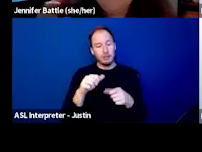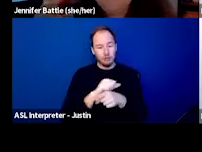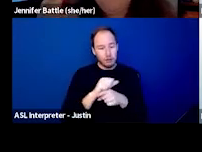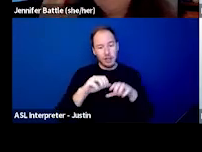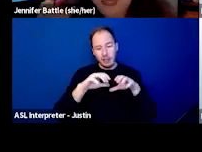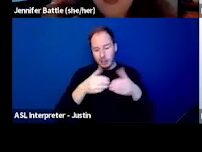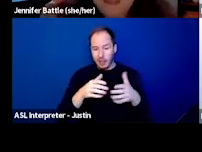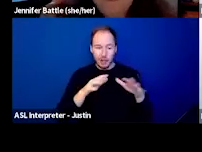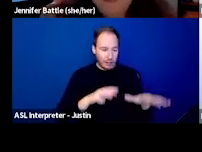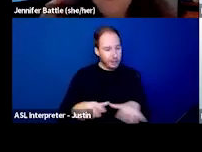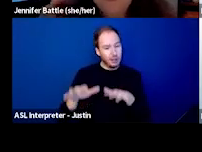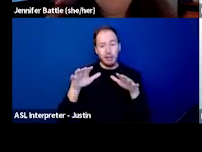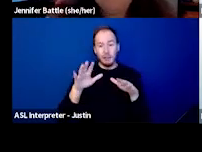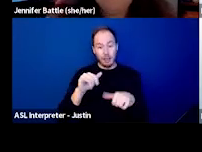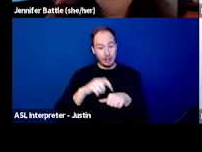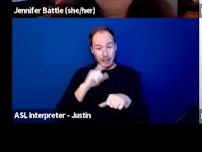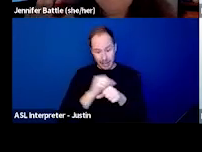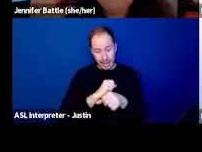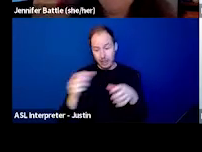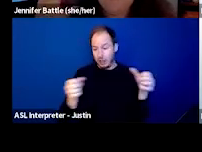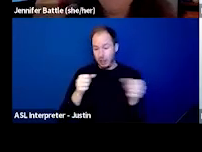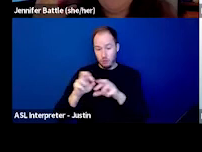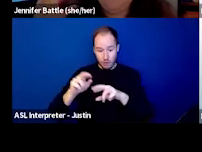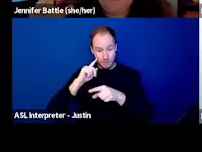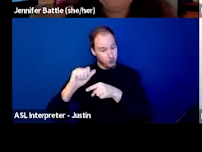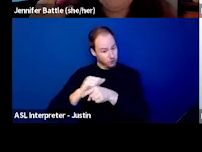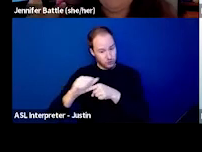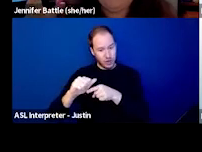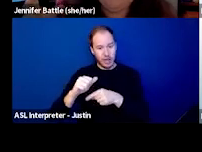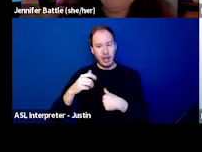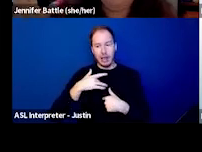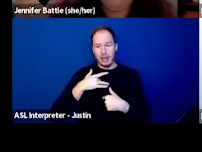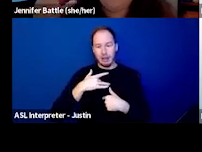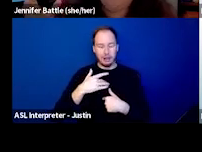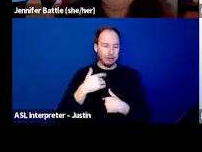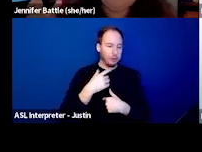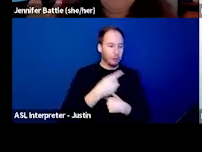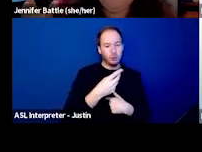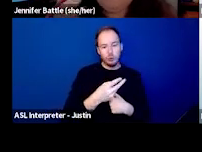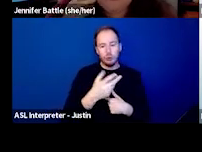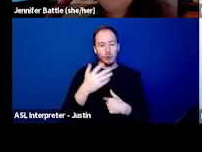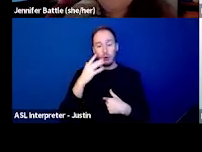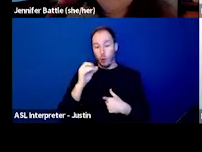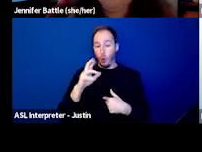And then by the time I get people into training I have had someone one of my current staff decide to leave.